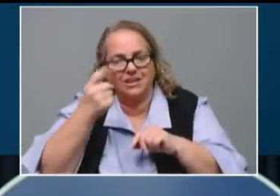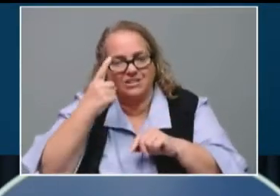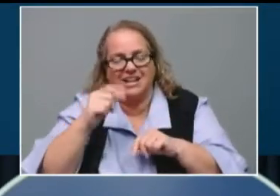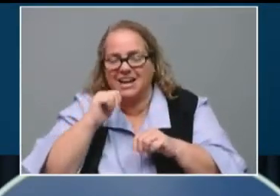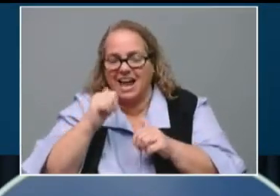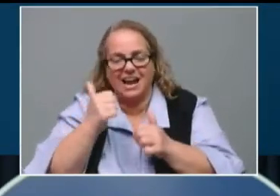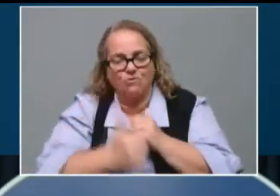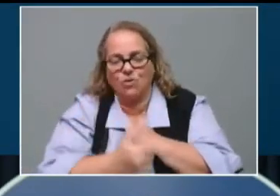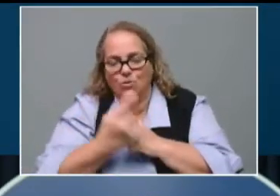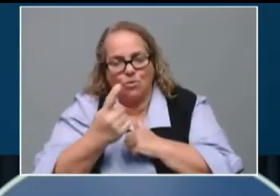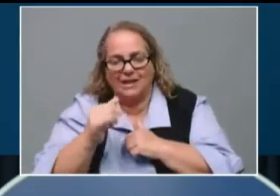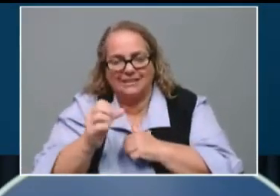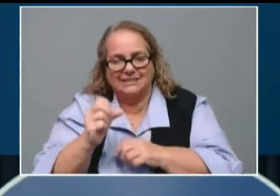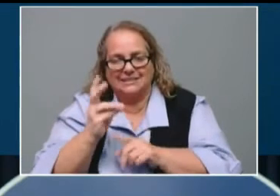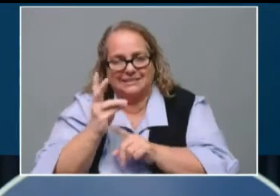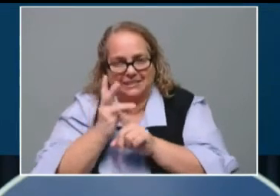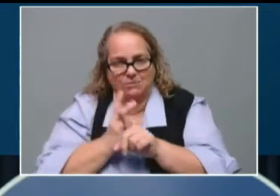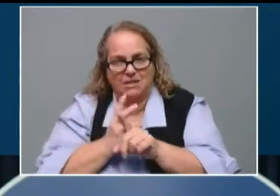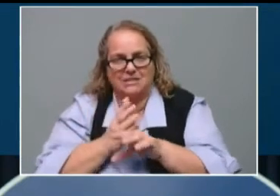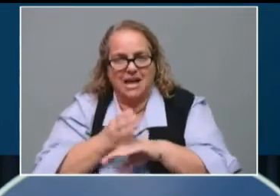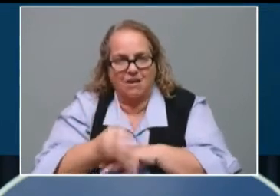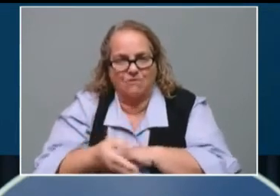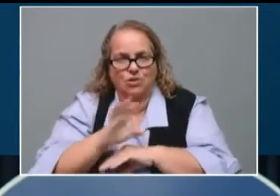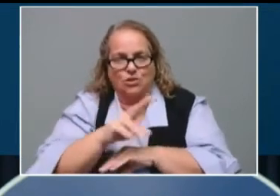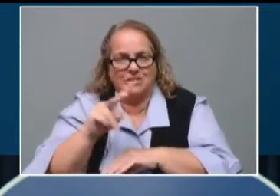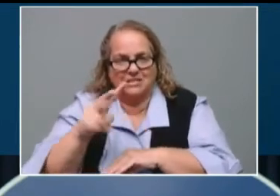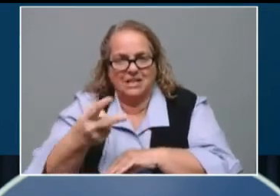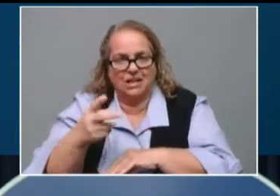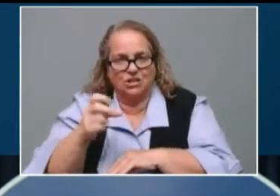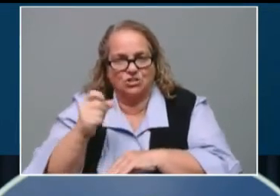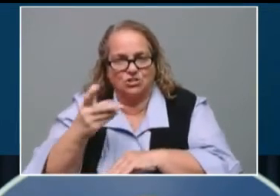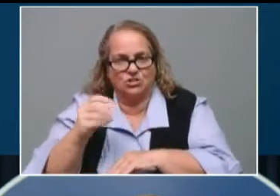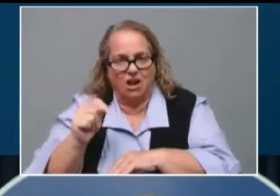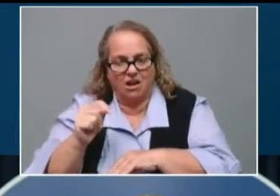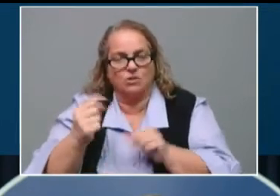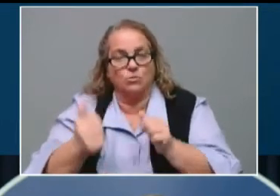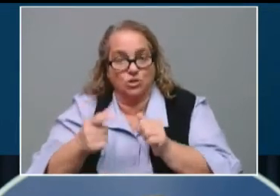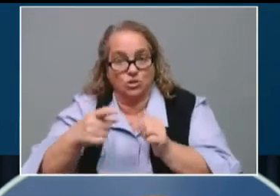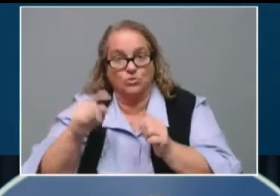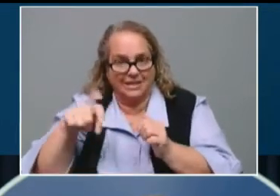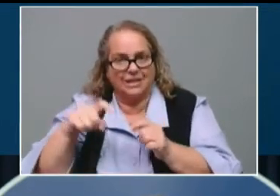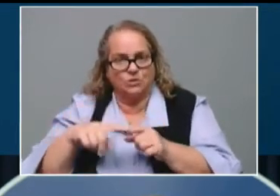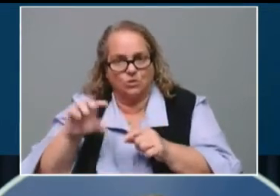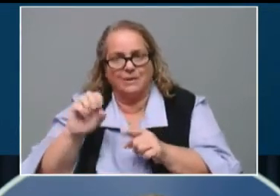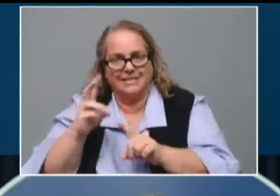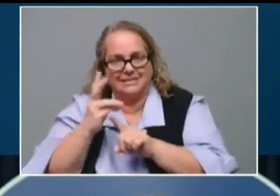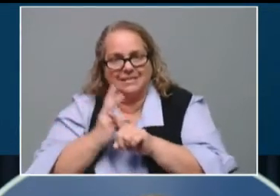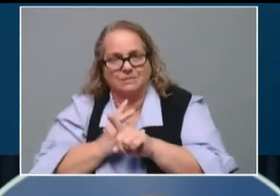second shot, which you need to be. So again get a booster uh waning immunity